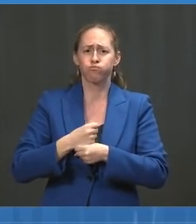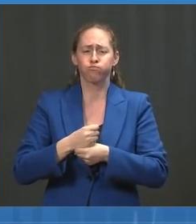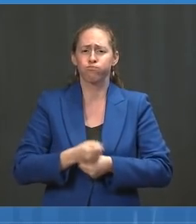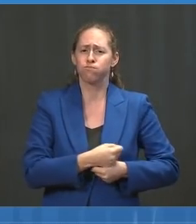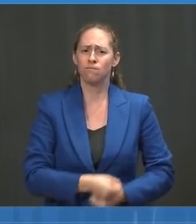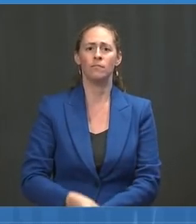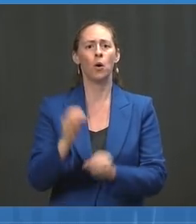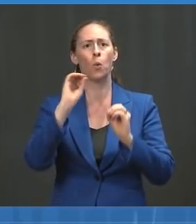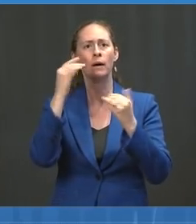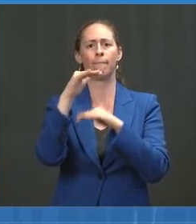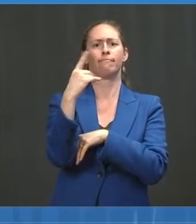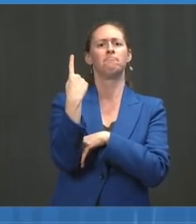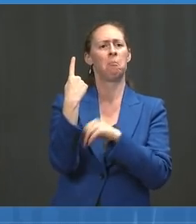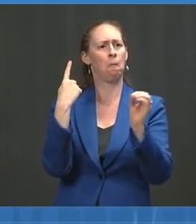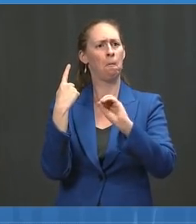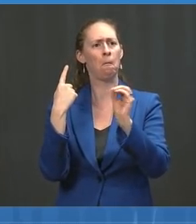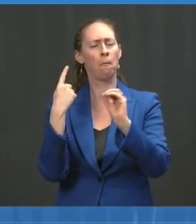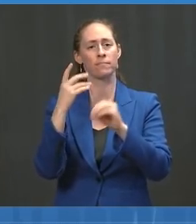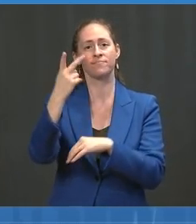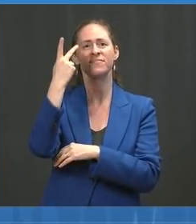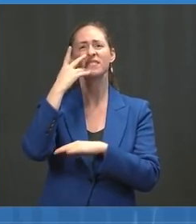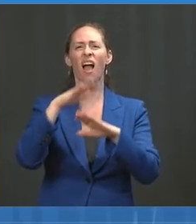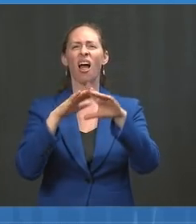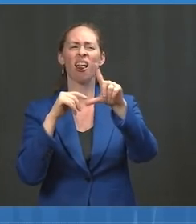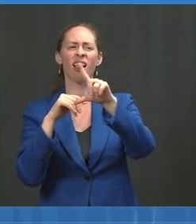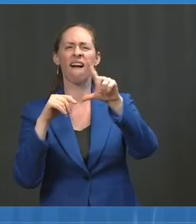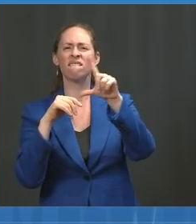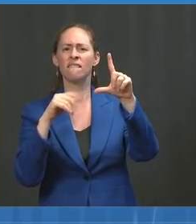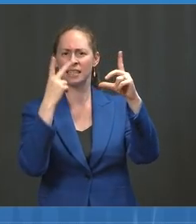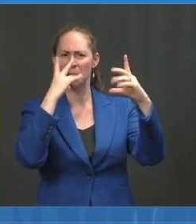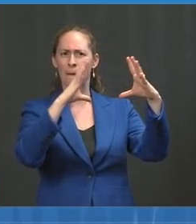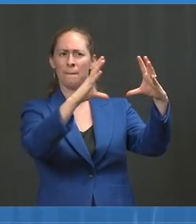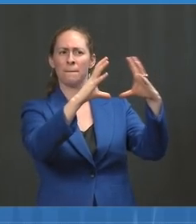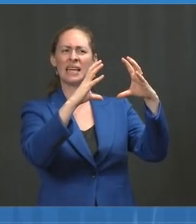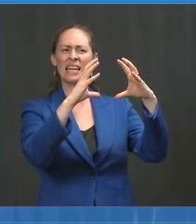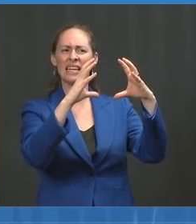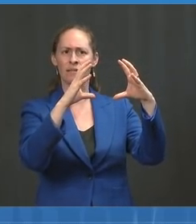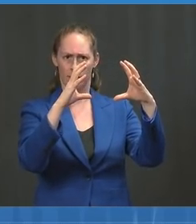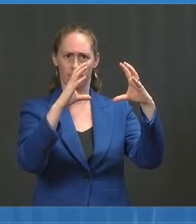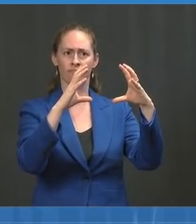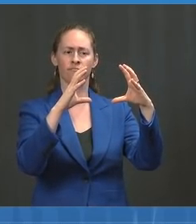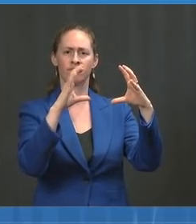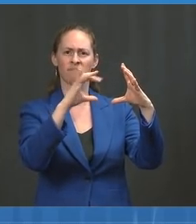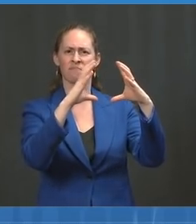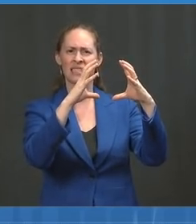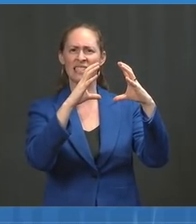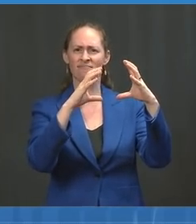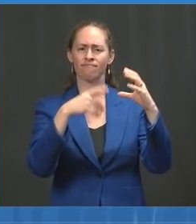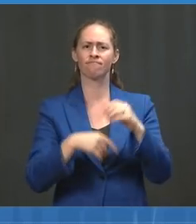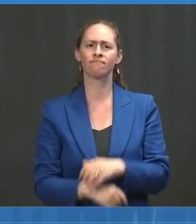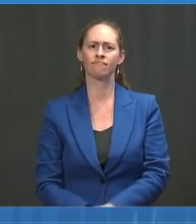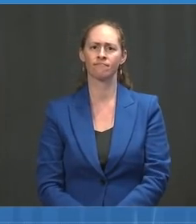and you look up the blown-up spike protein -- the red molecule on the right upper panel --